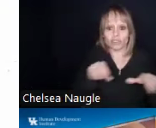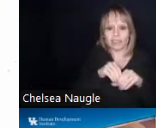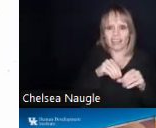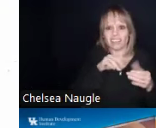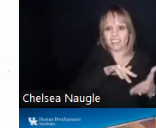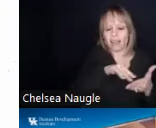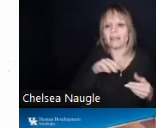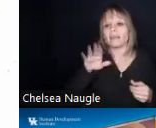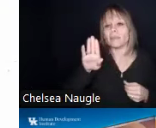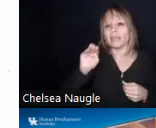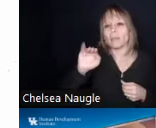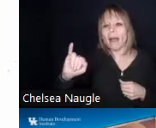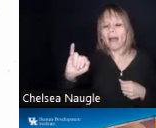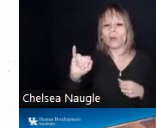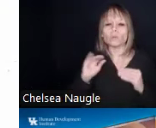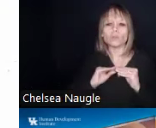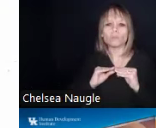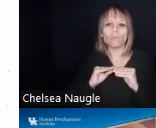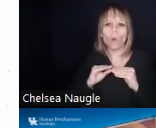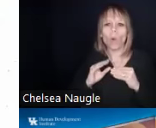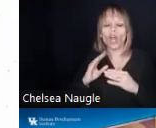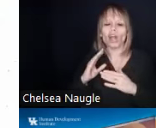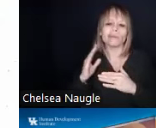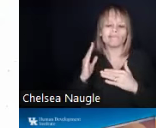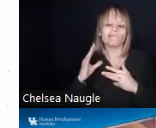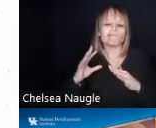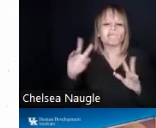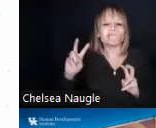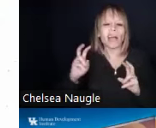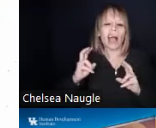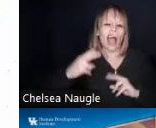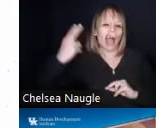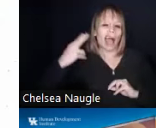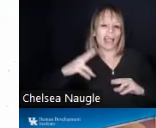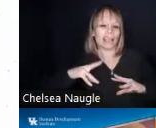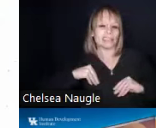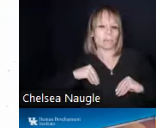the um acceptable envelope for kids of their ages. And again, there was a range of ages and it differs a bit throughout